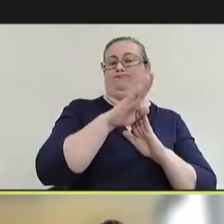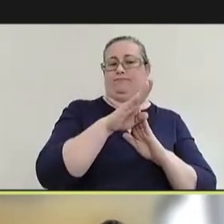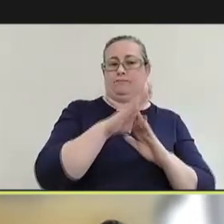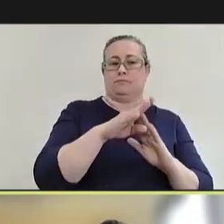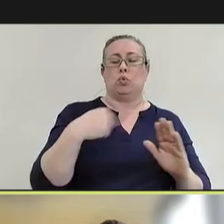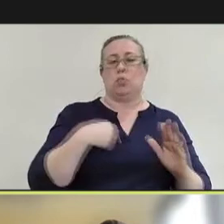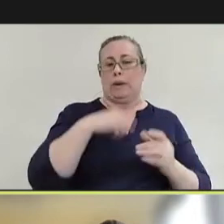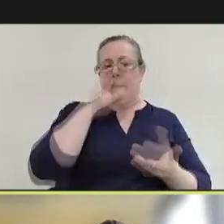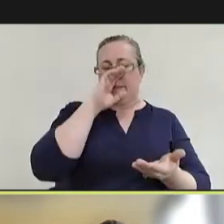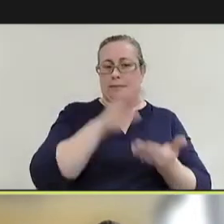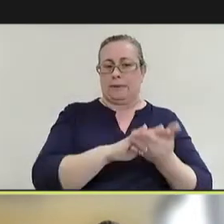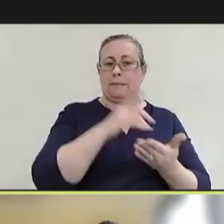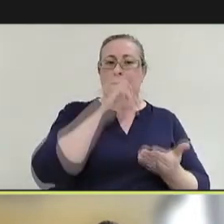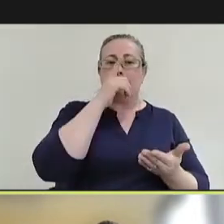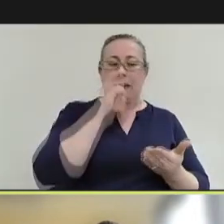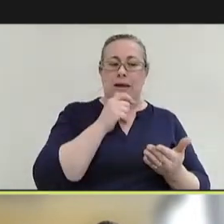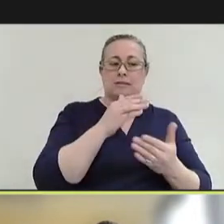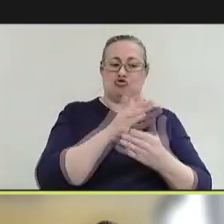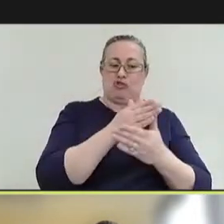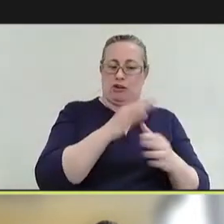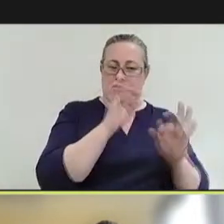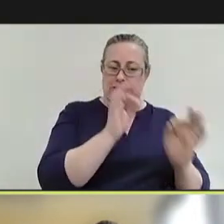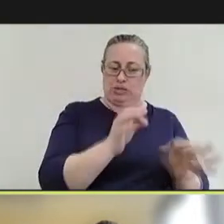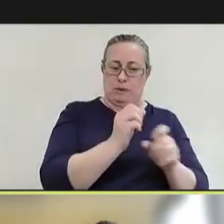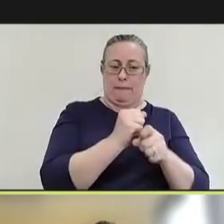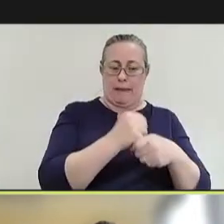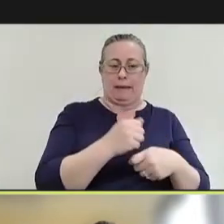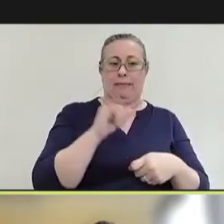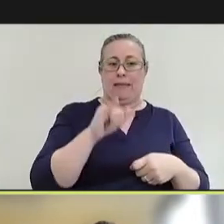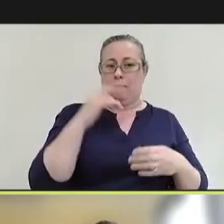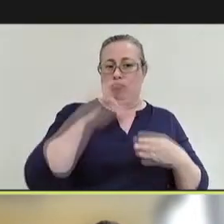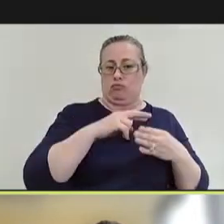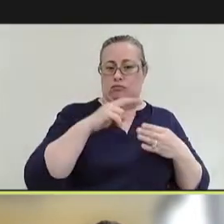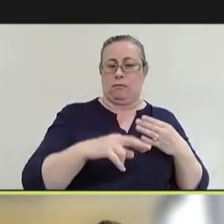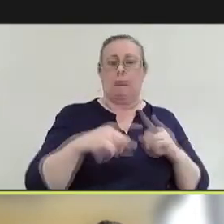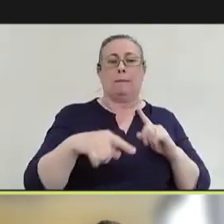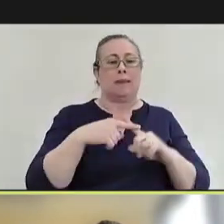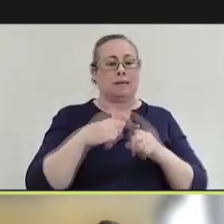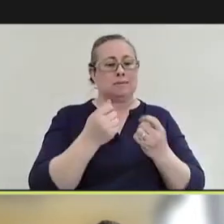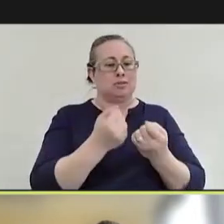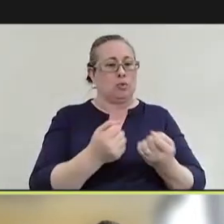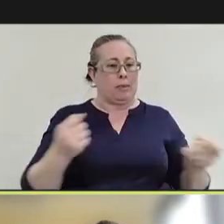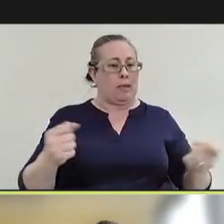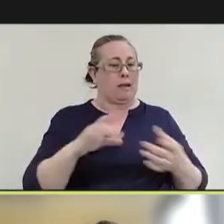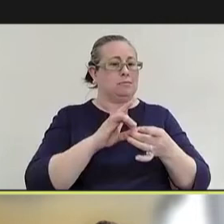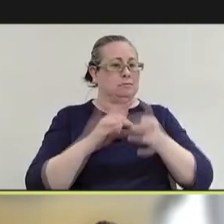as a result of shared decision-making as well as supply chain issues being resolved. So, we're